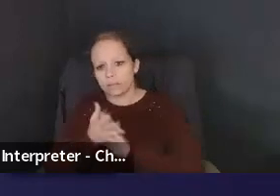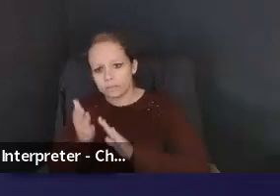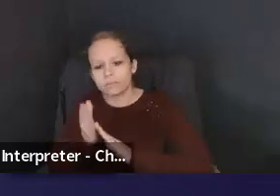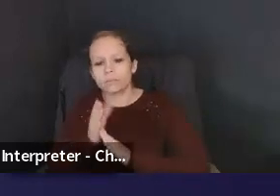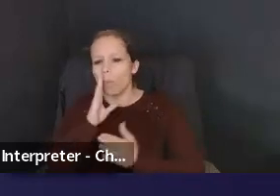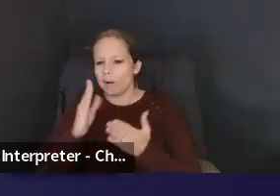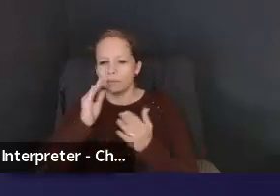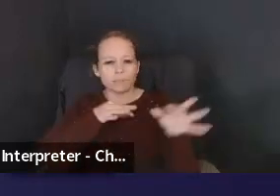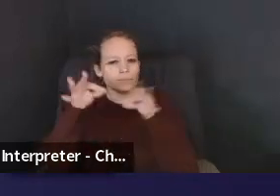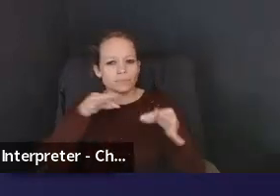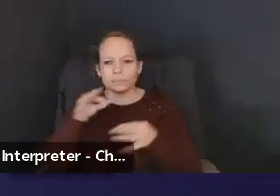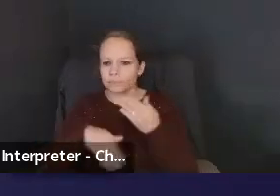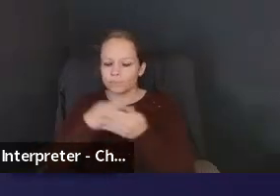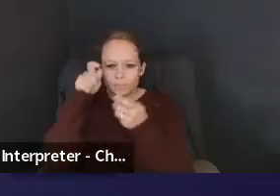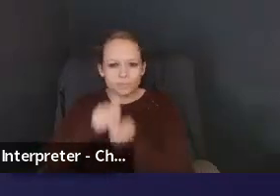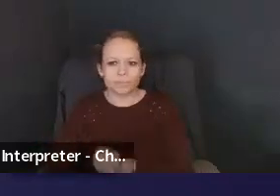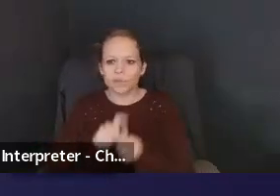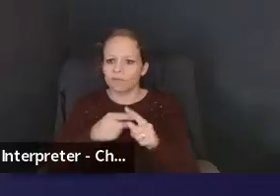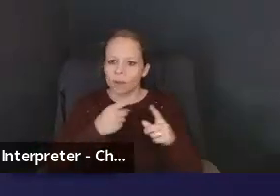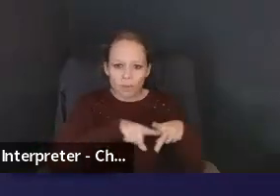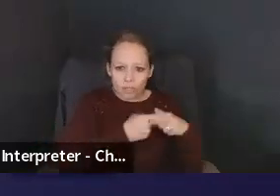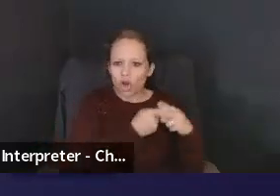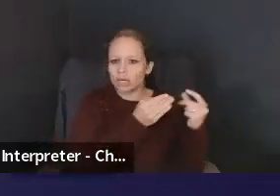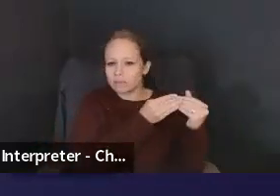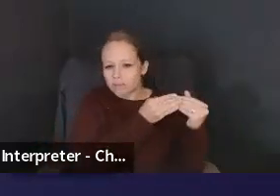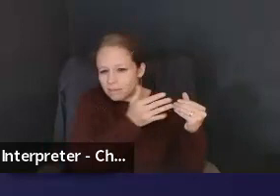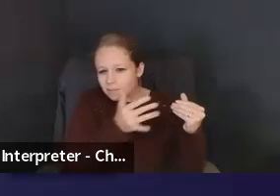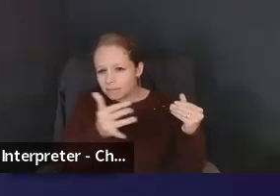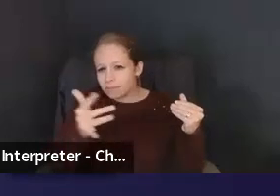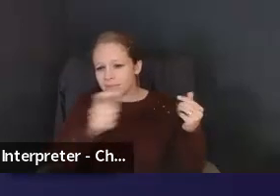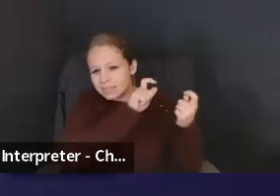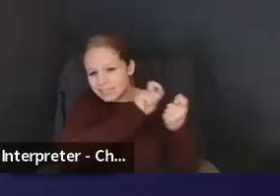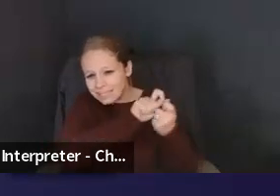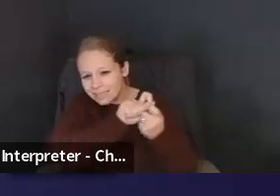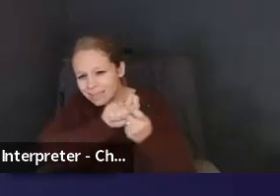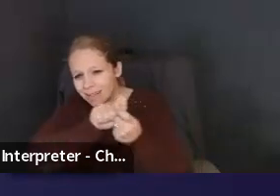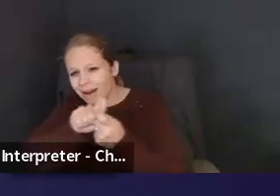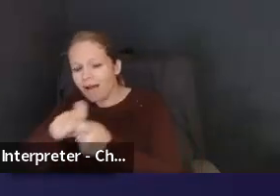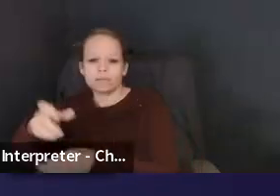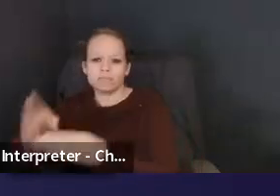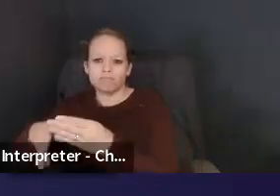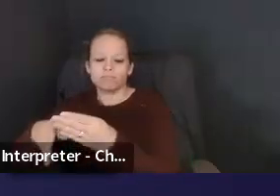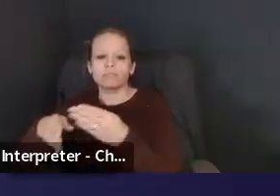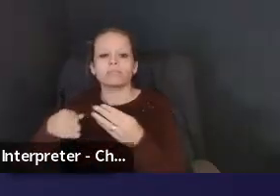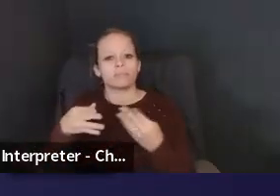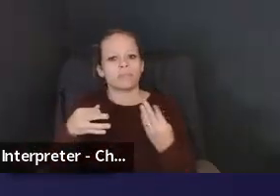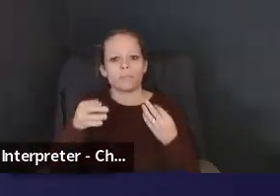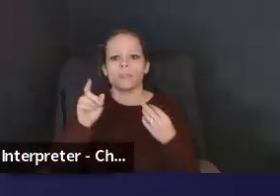the very beginning until the very end. Simply has to be expressed in behaviorable, excuse me,